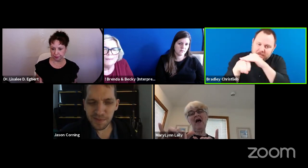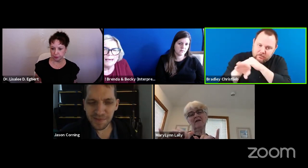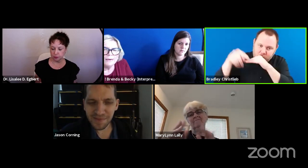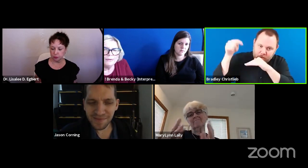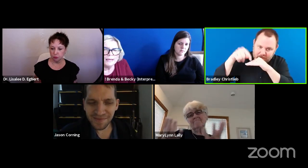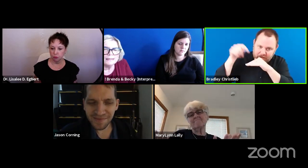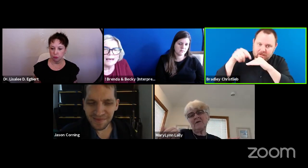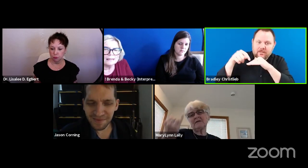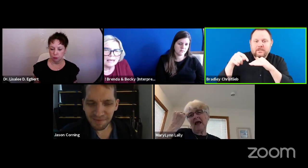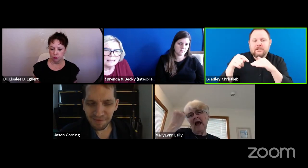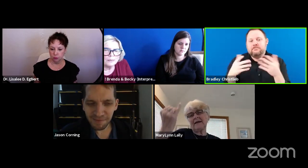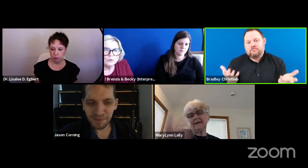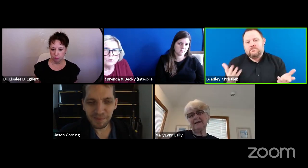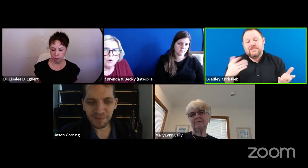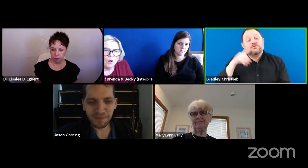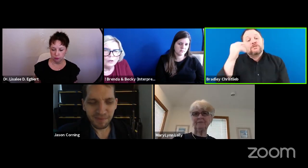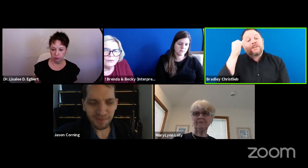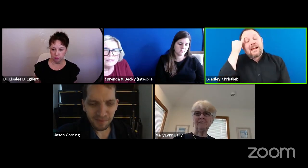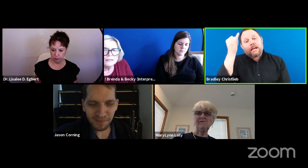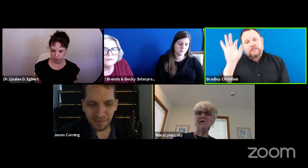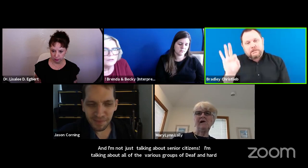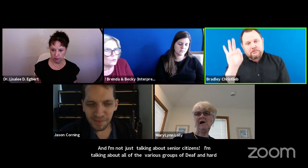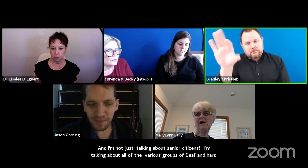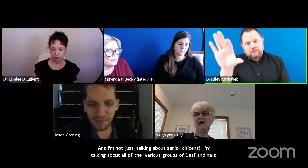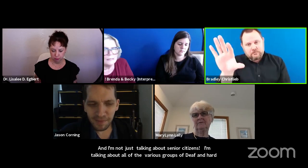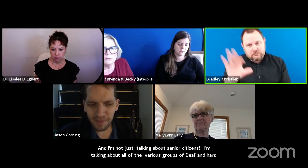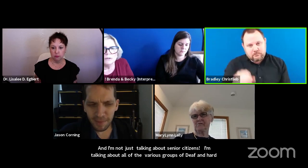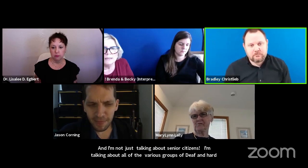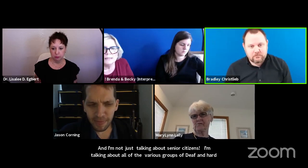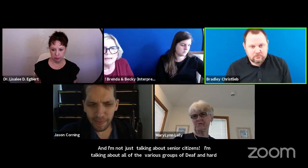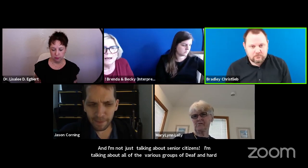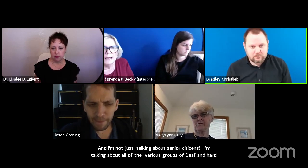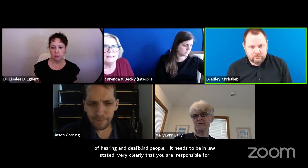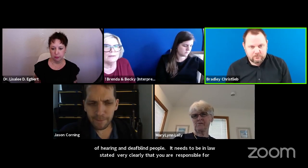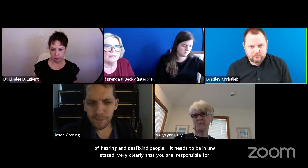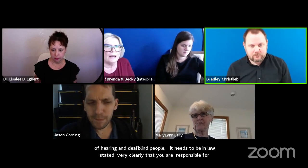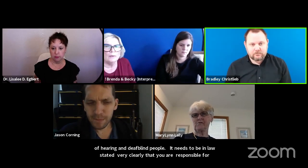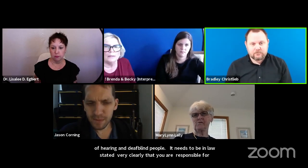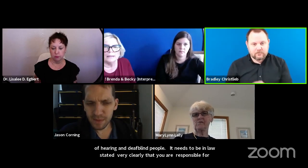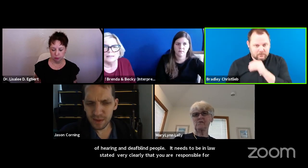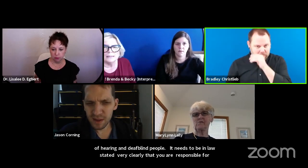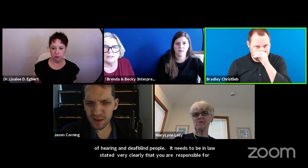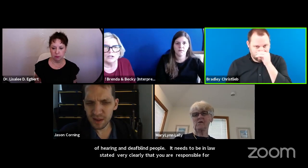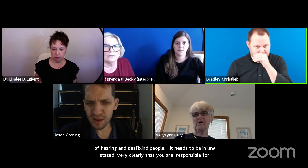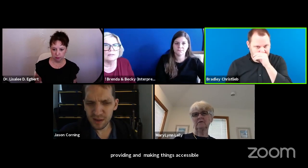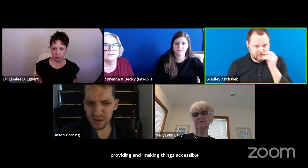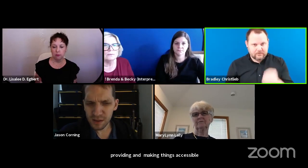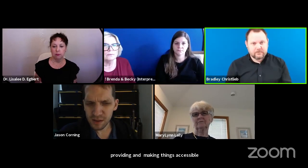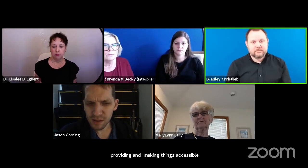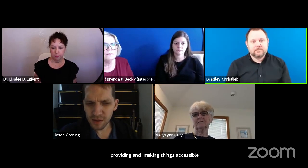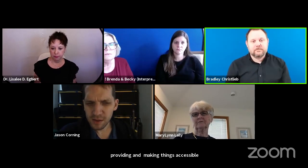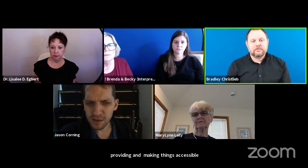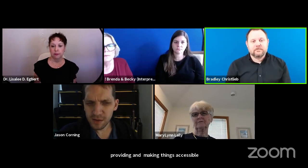making things accessible to all of these individuals. This is an idea that I would like to suggest.